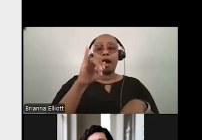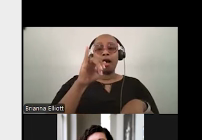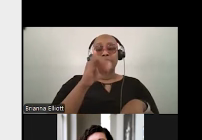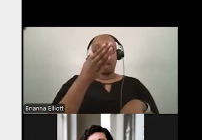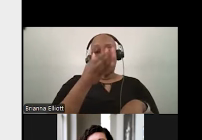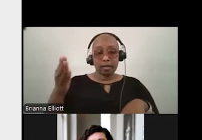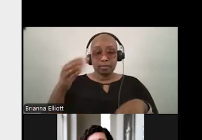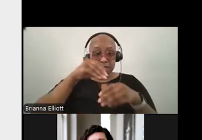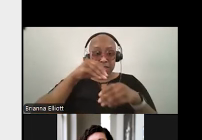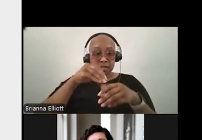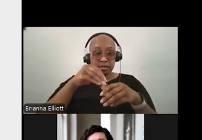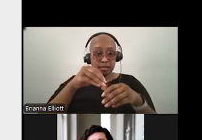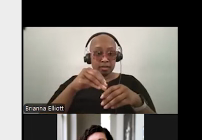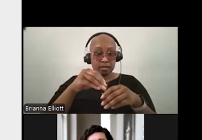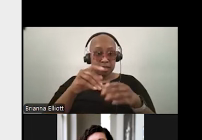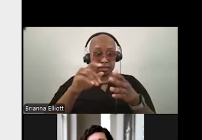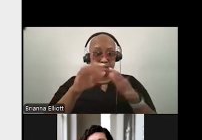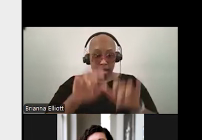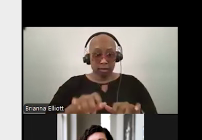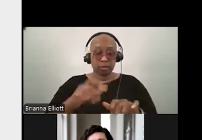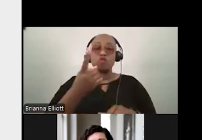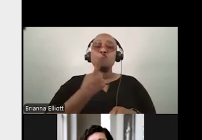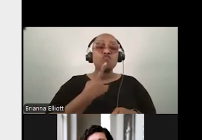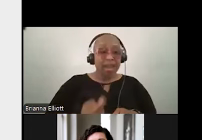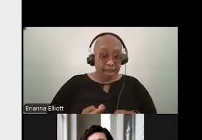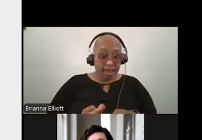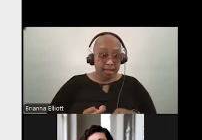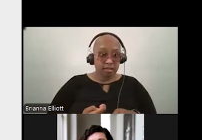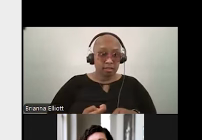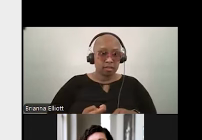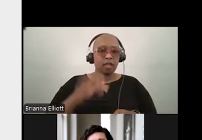impairment, they would not be able to make those distinguishments. How would they know which items